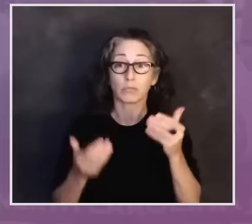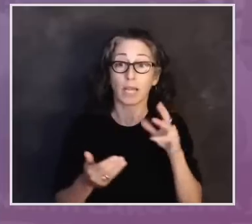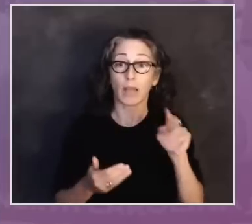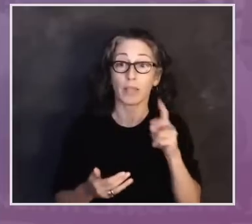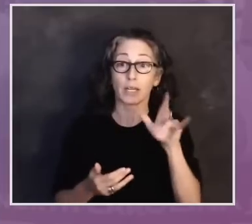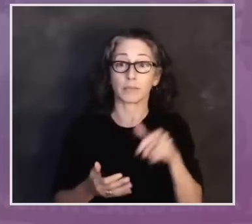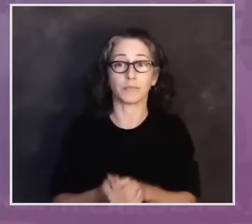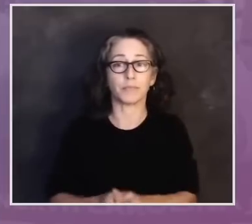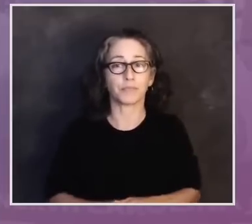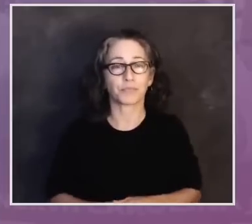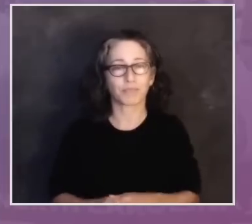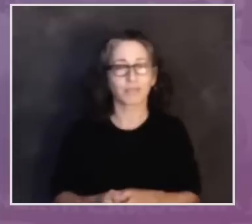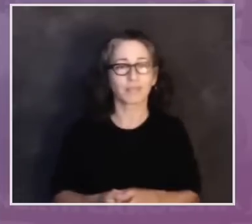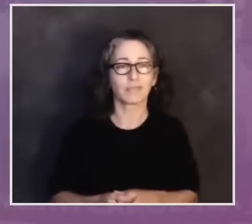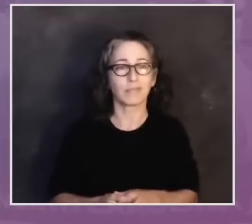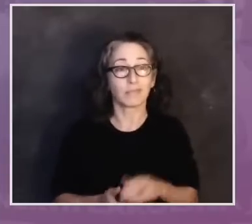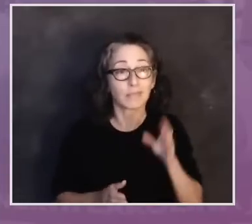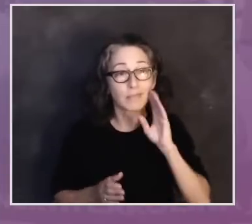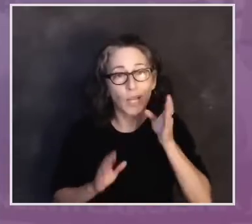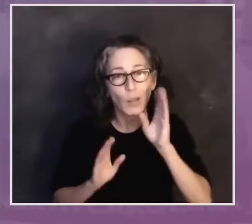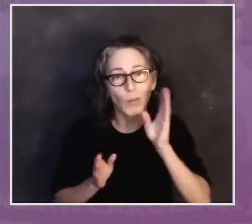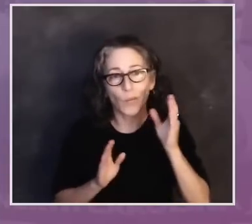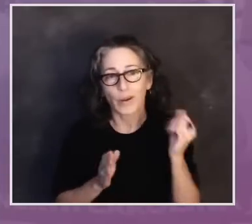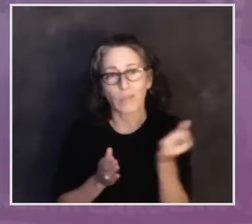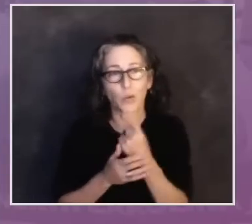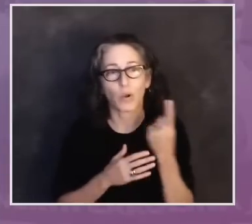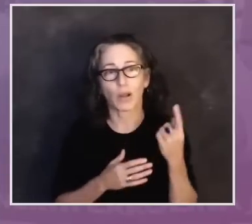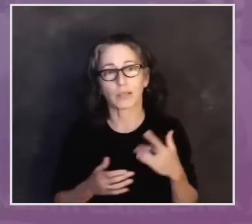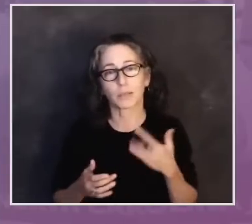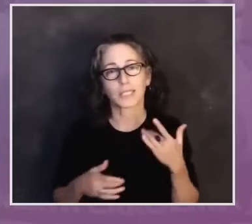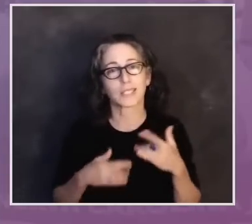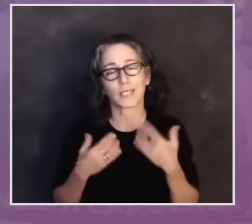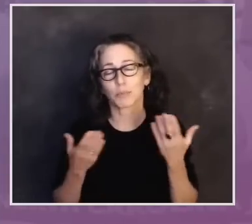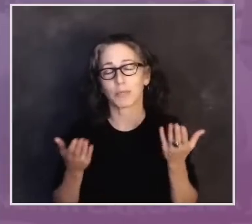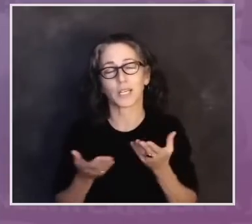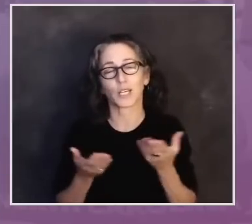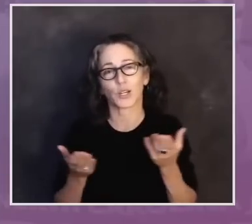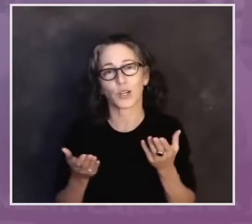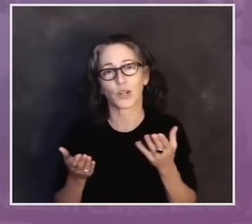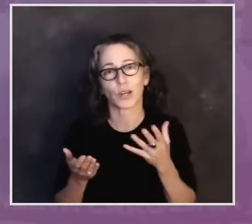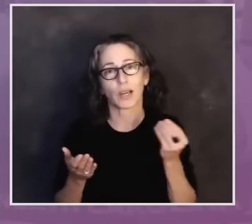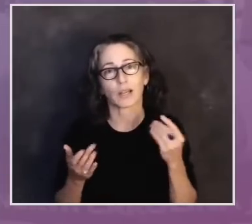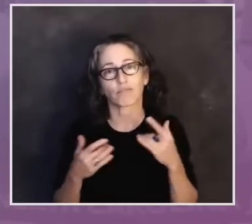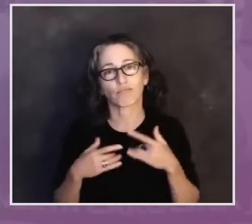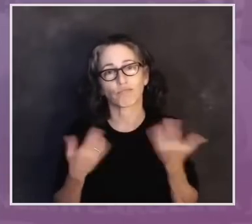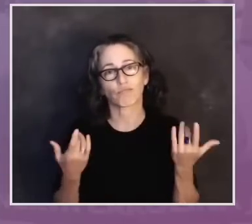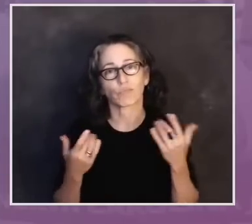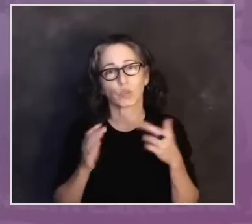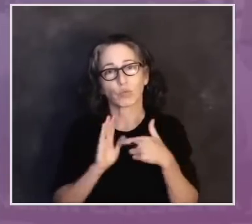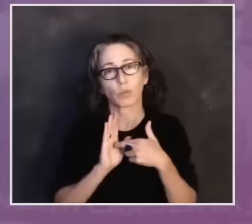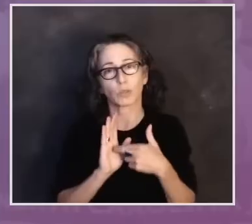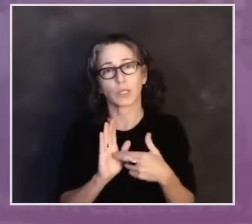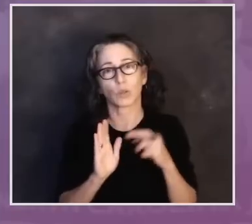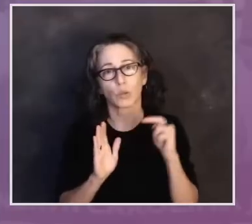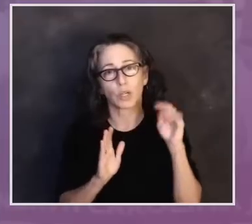TO SAY TO US TODAY. SO ANTHONY? HELLO, EVERYBODY.